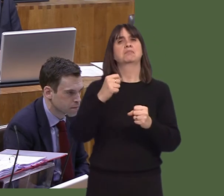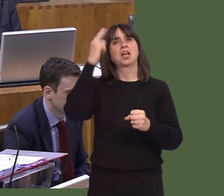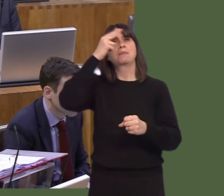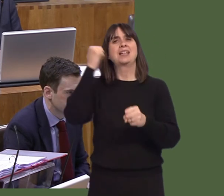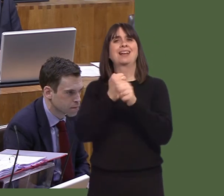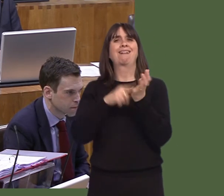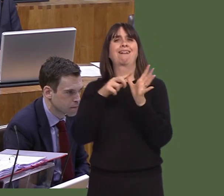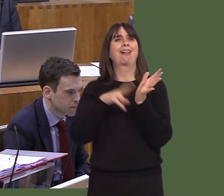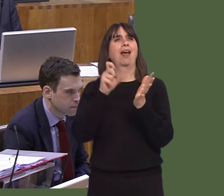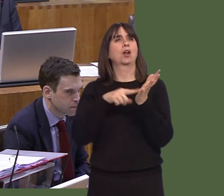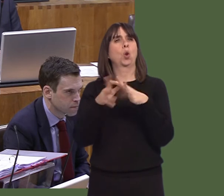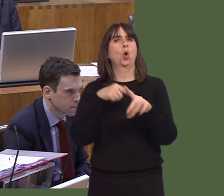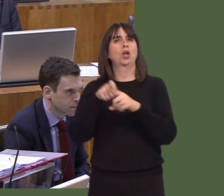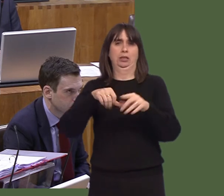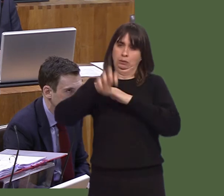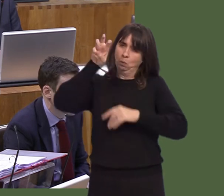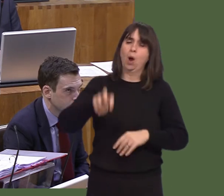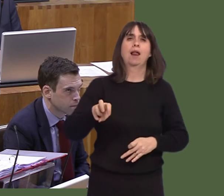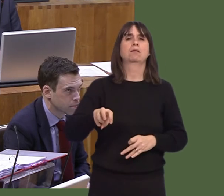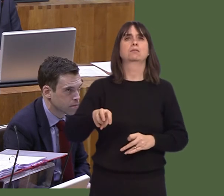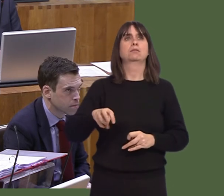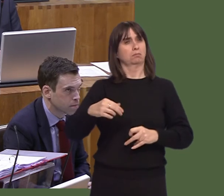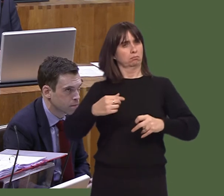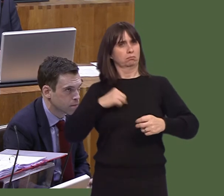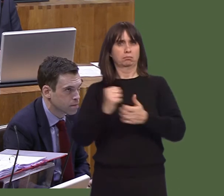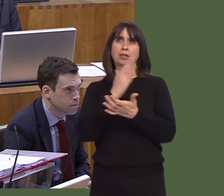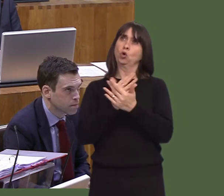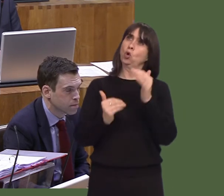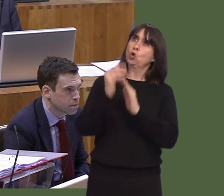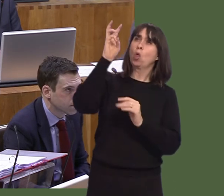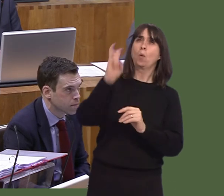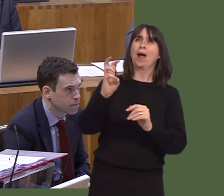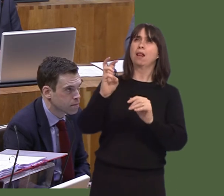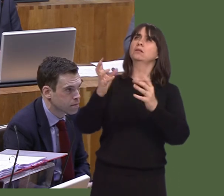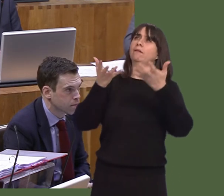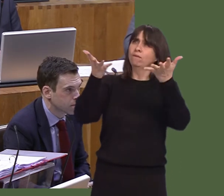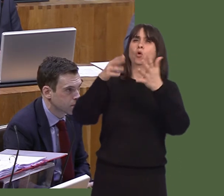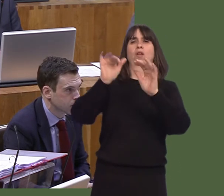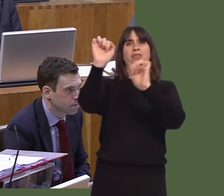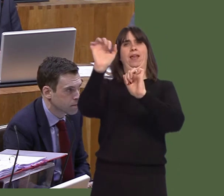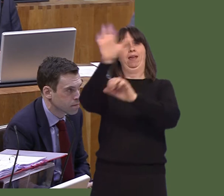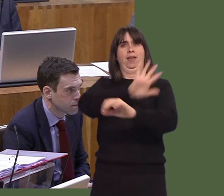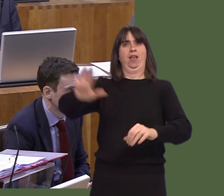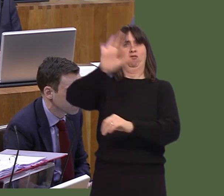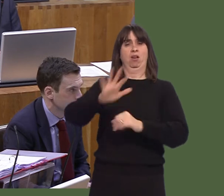It's simple economics and something that has not been properly explained by those who say, 'We'll just have cheap food and buy it all around the world, no matter where it comes